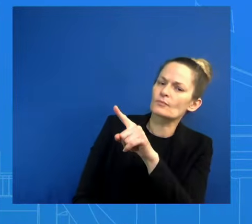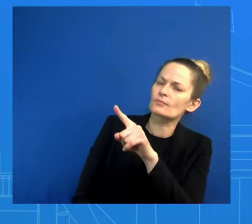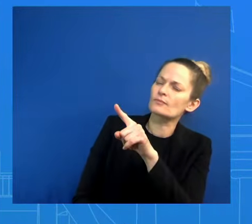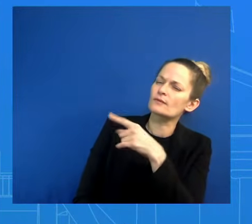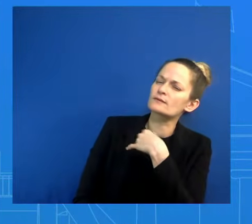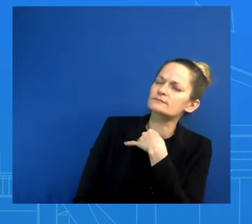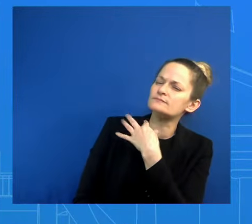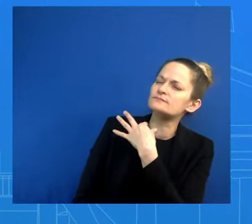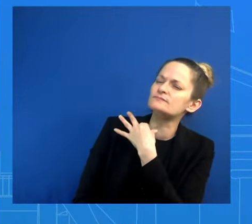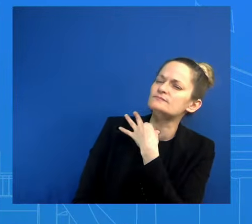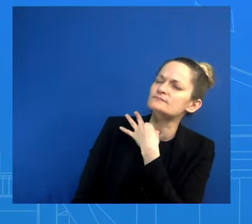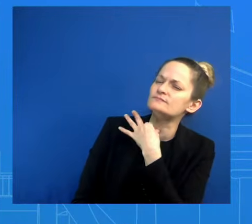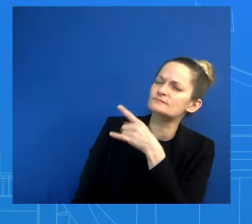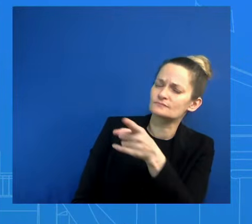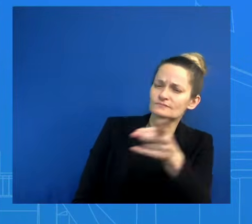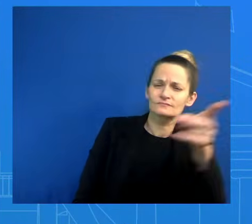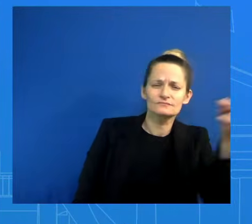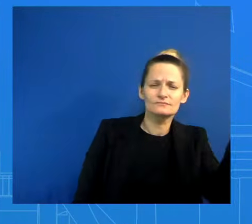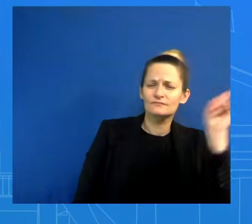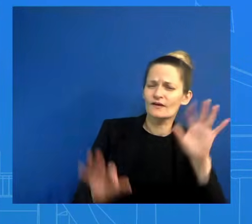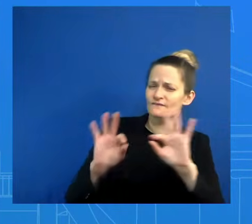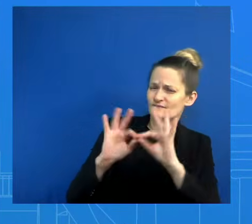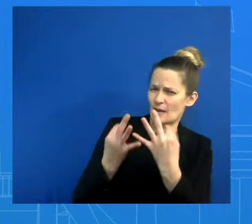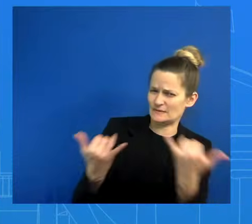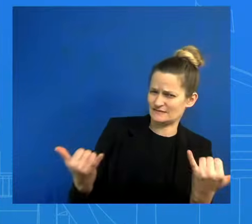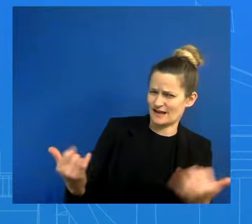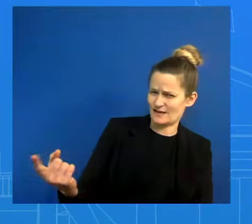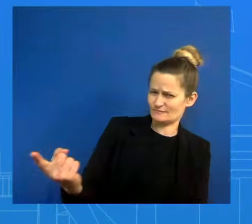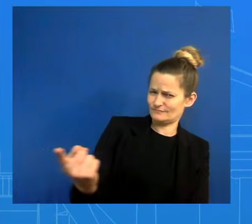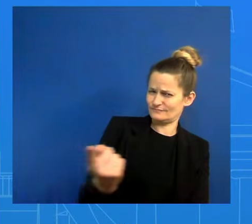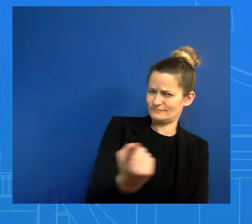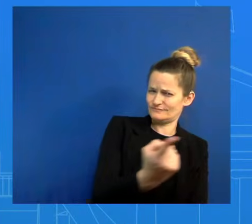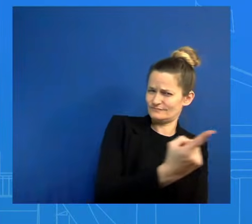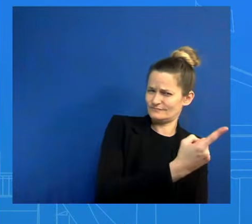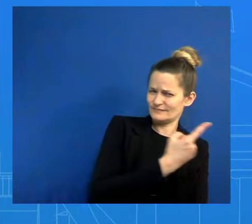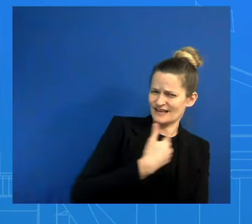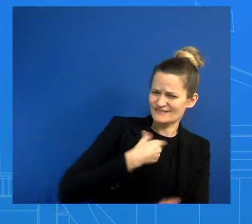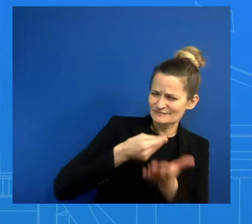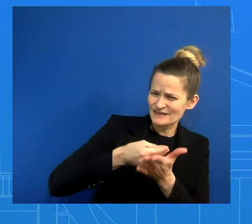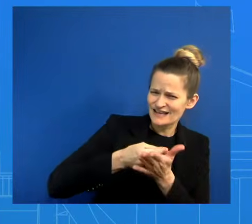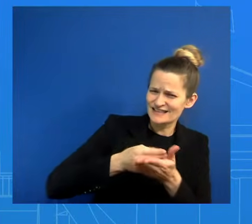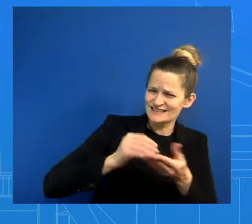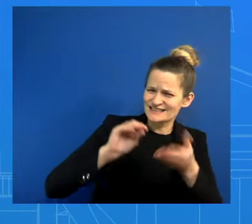is doing to push forward free school meals for all? Ms. Jean-Pierre: So the President, as you've heard him say,